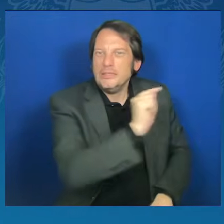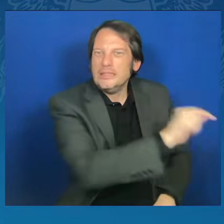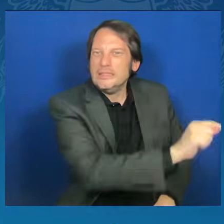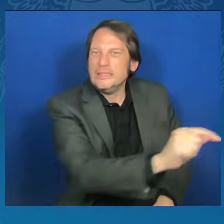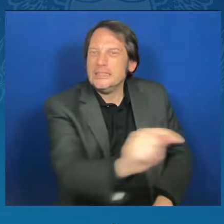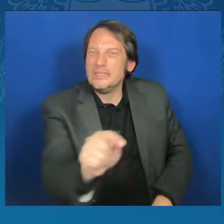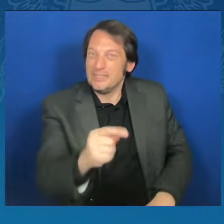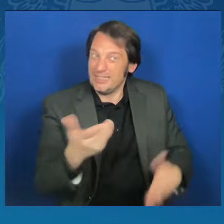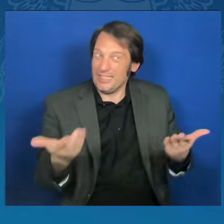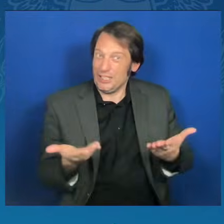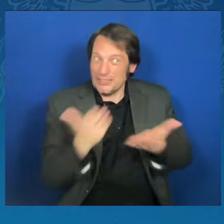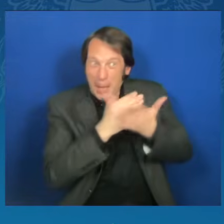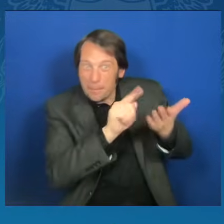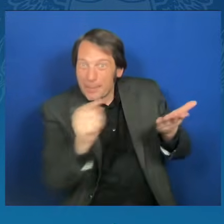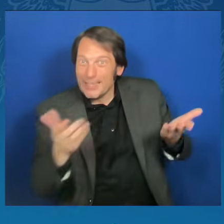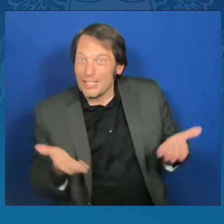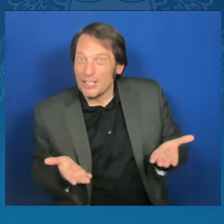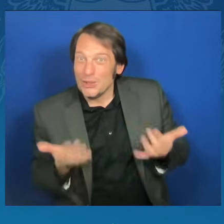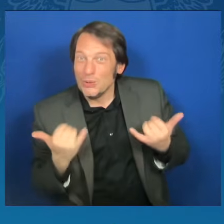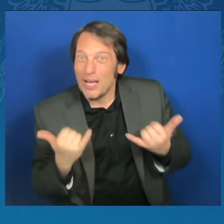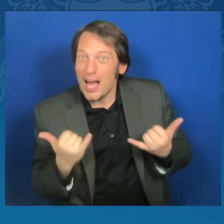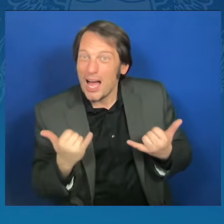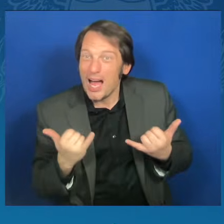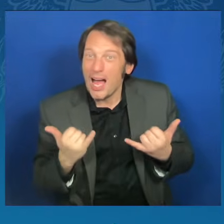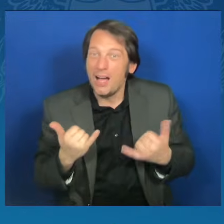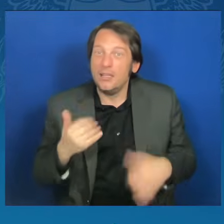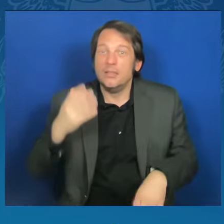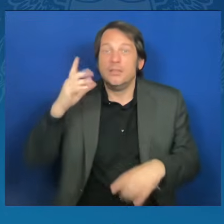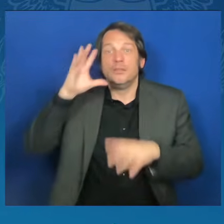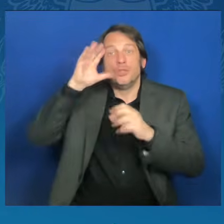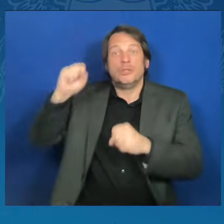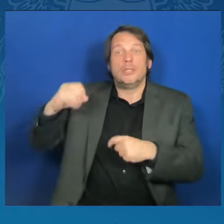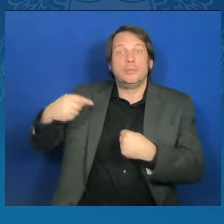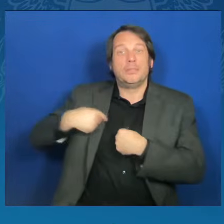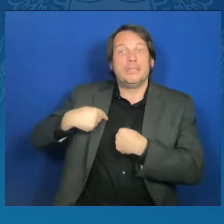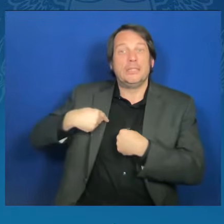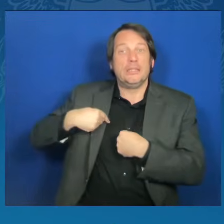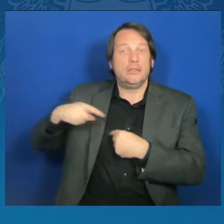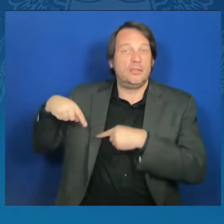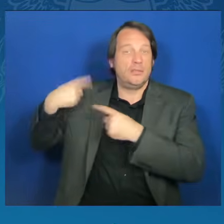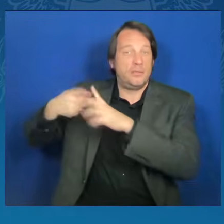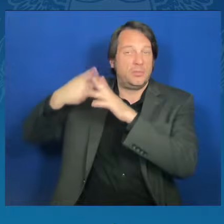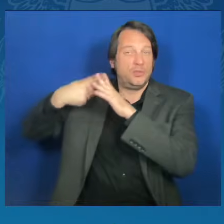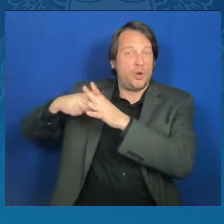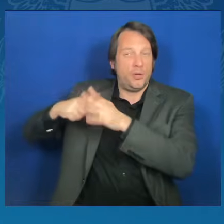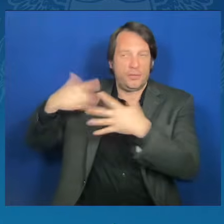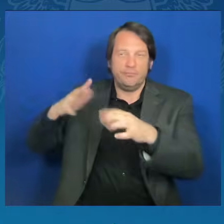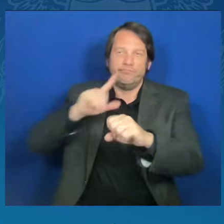made a pledge, which we are on track to meet, to increase by 50 percent federal contracts